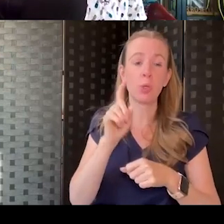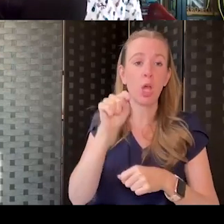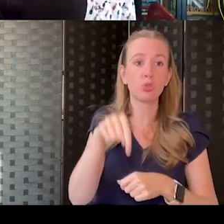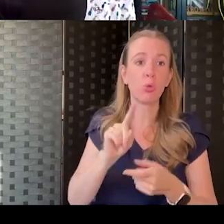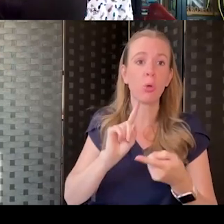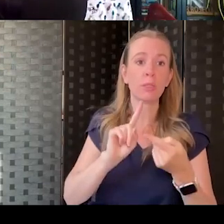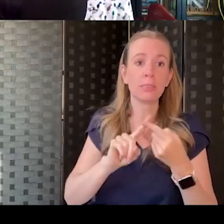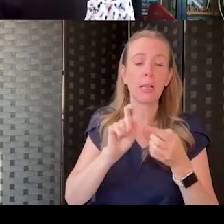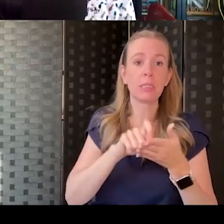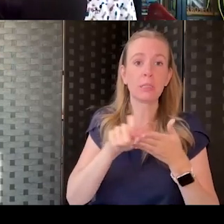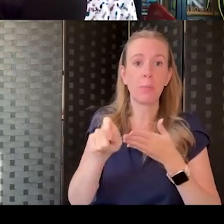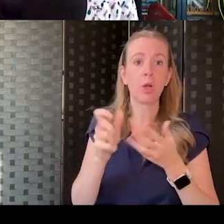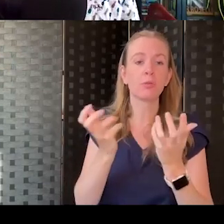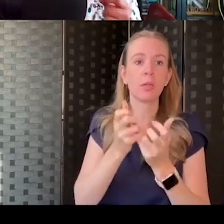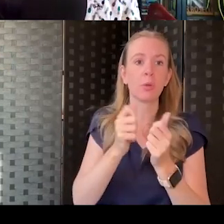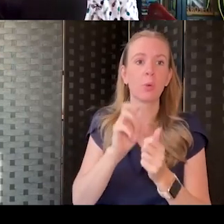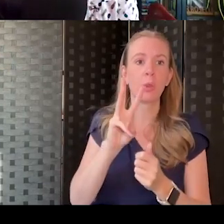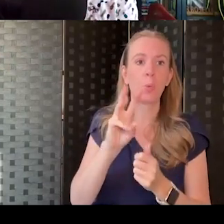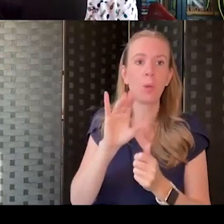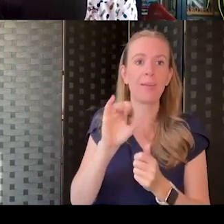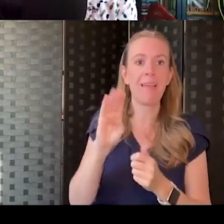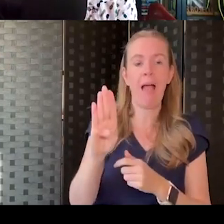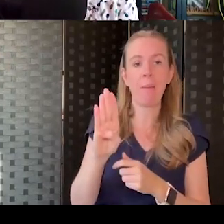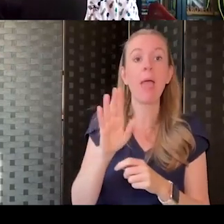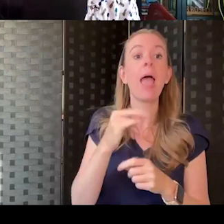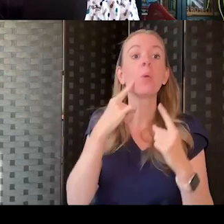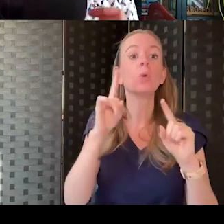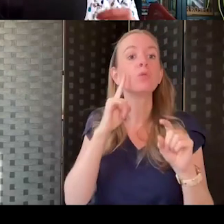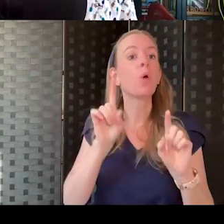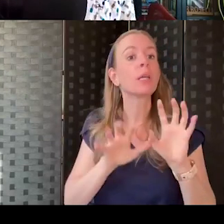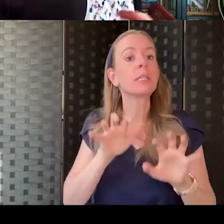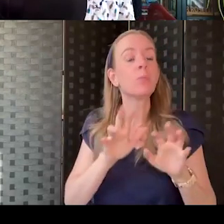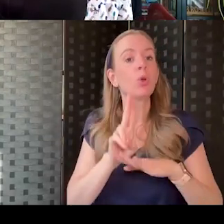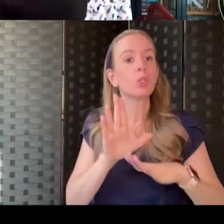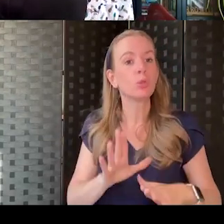other's success criteria, and works for keyboard users without creating a confusing tab stop for